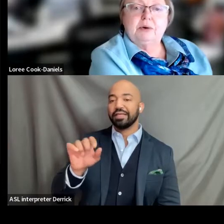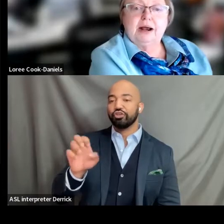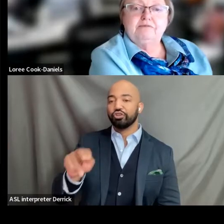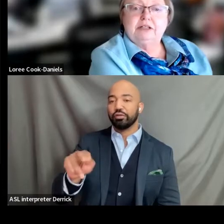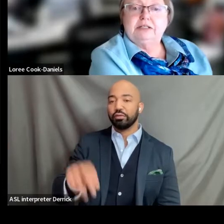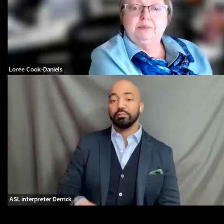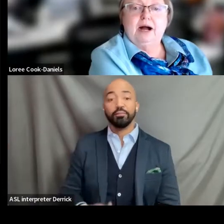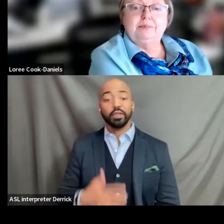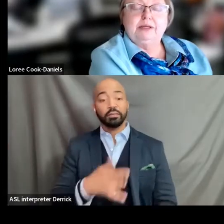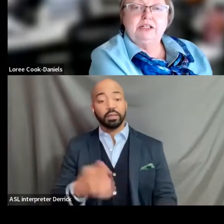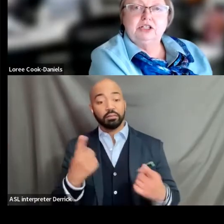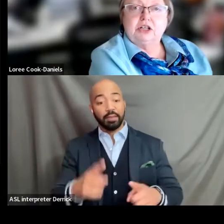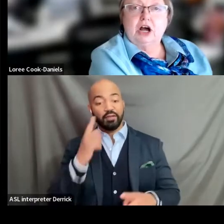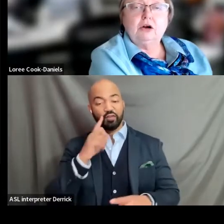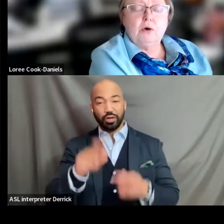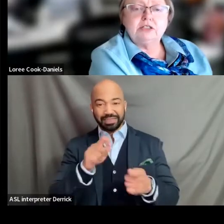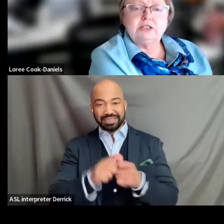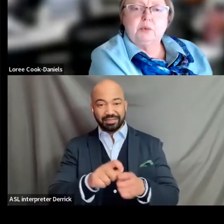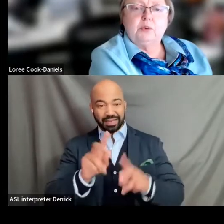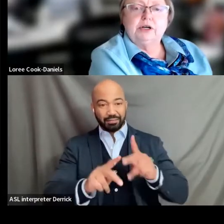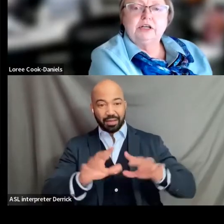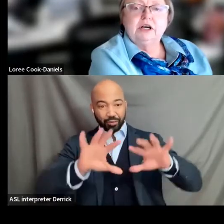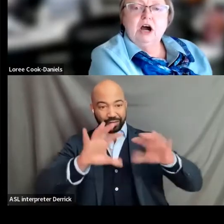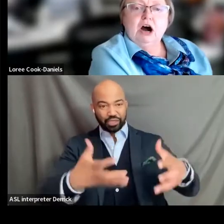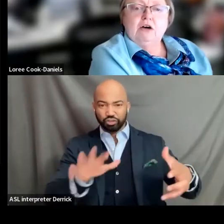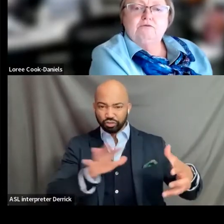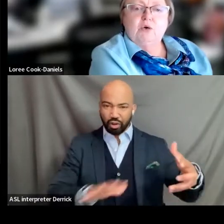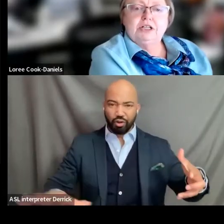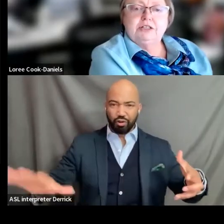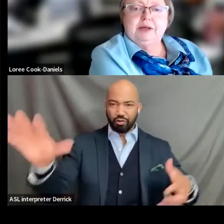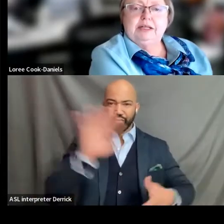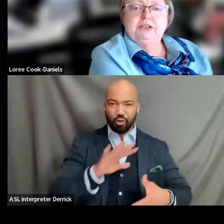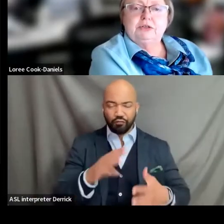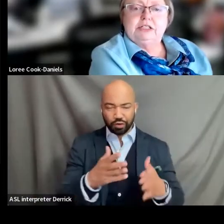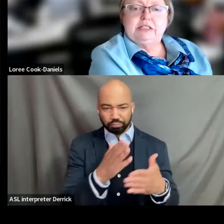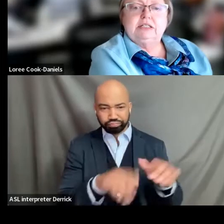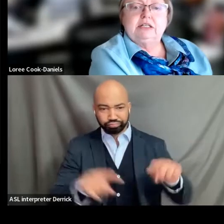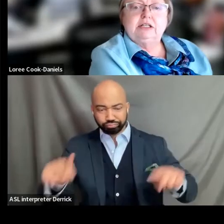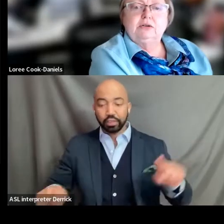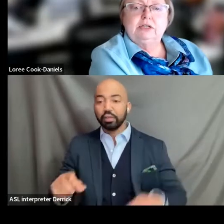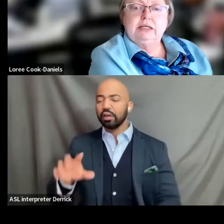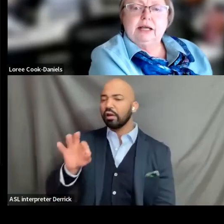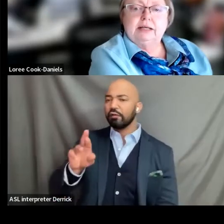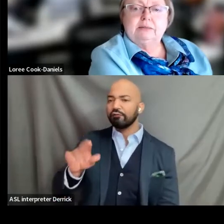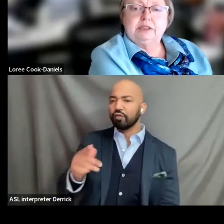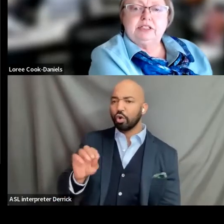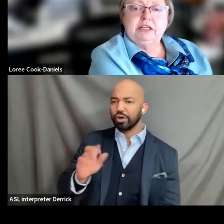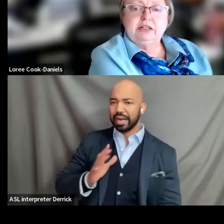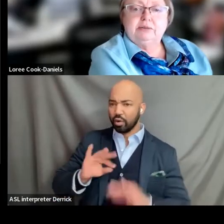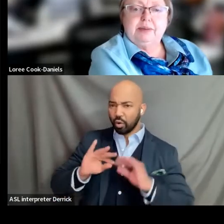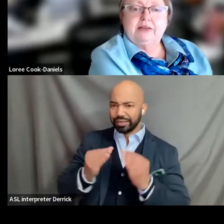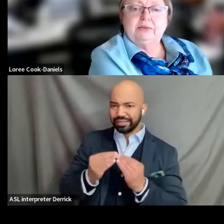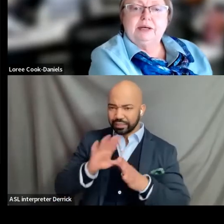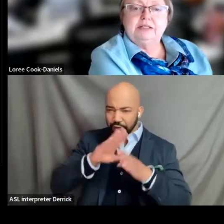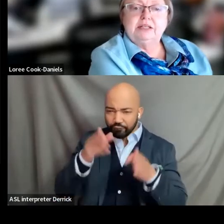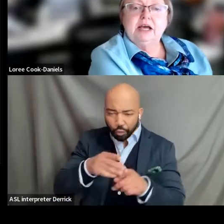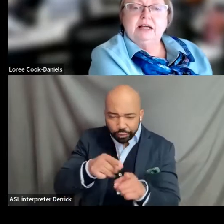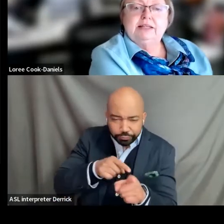to crime victim populations across the board, FORGE has been interested in looking at the particular pathways